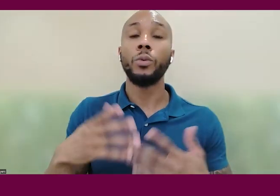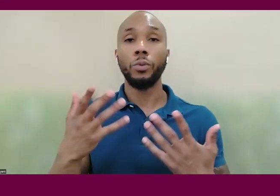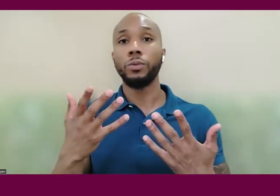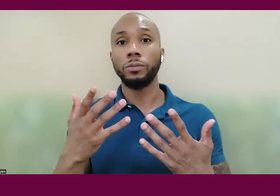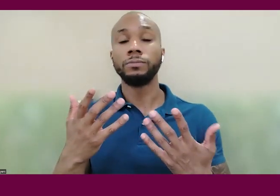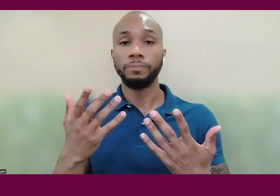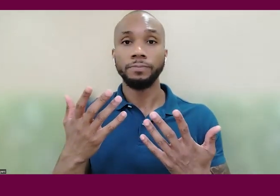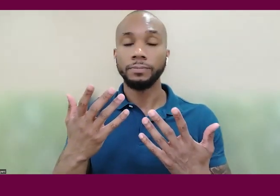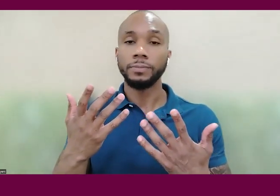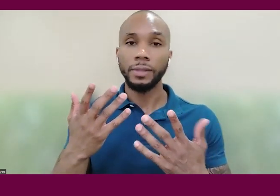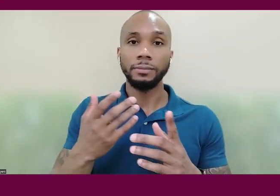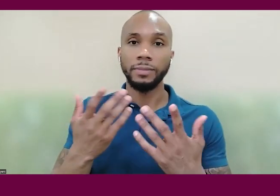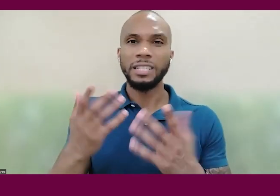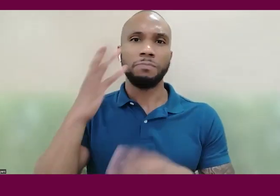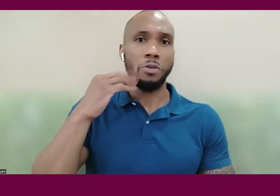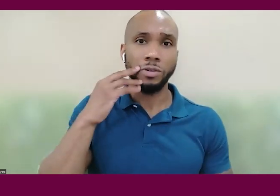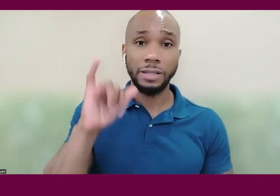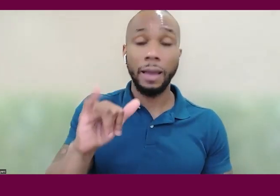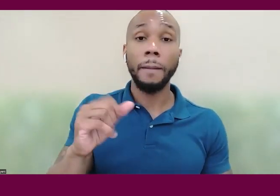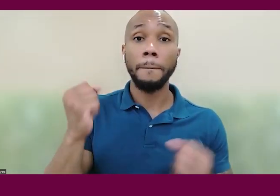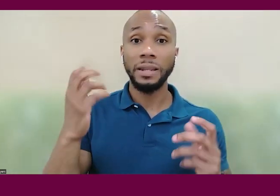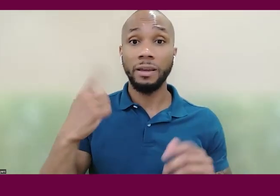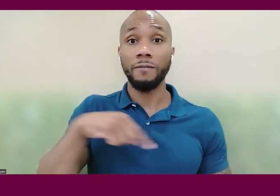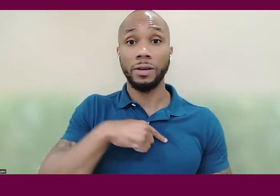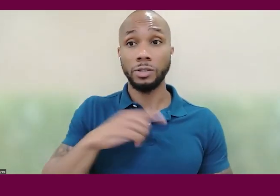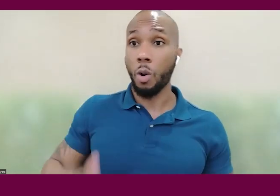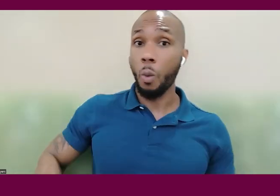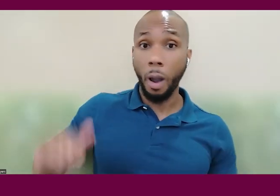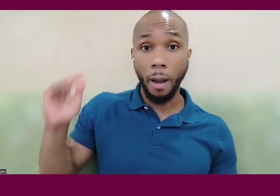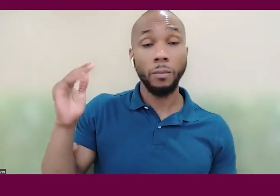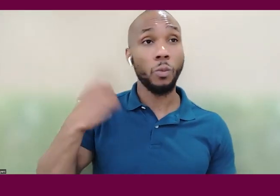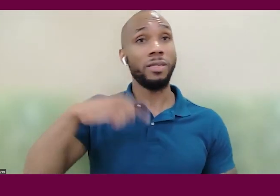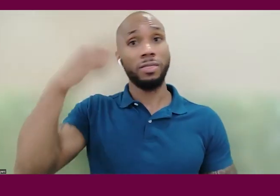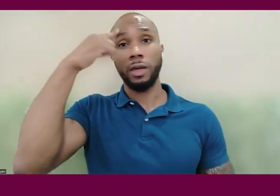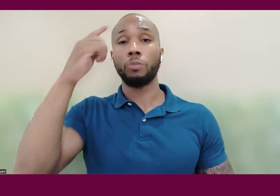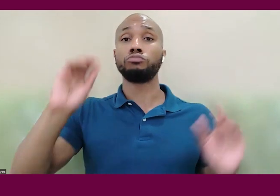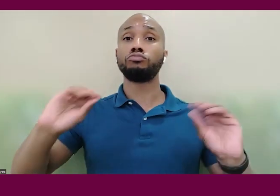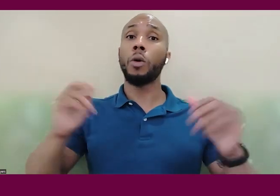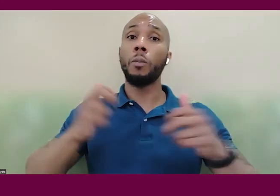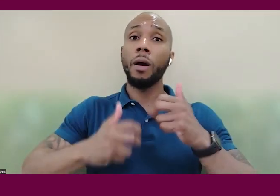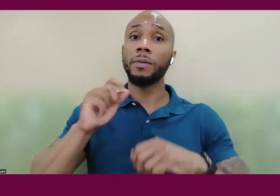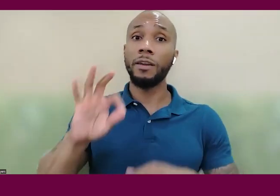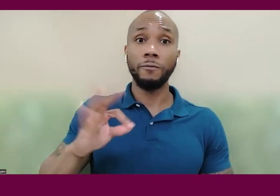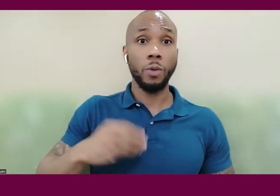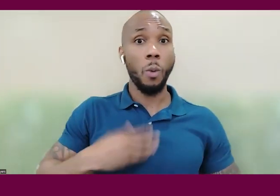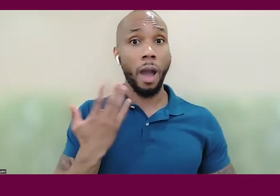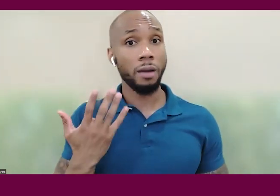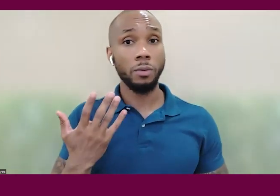to that. Because a lot of us grow up, shoot, we think we'd have no problems if we were white, no